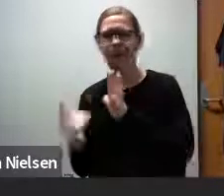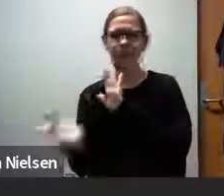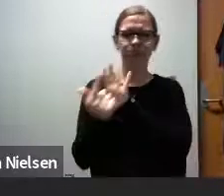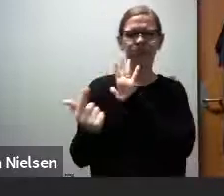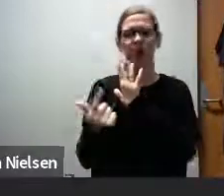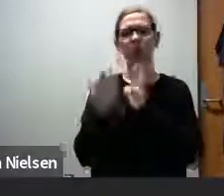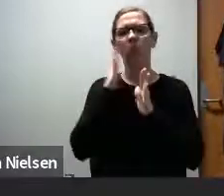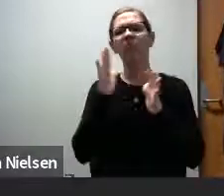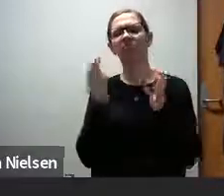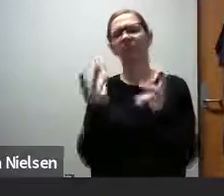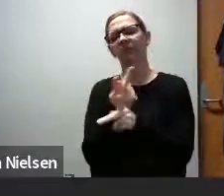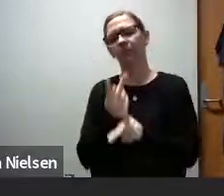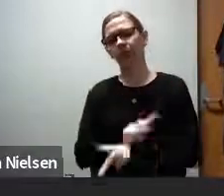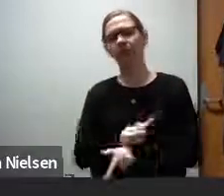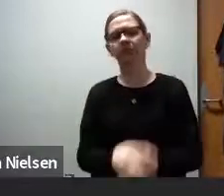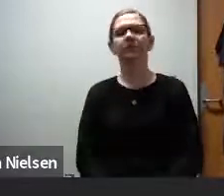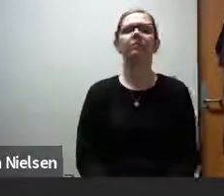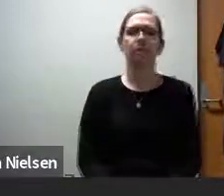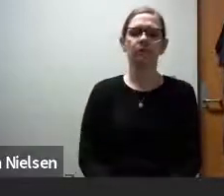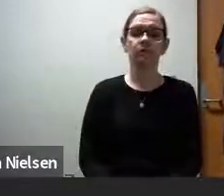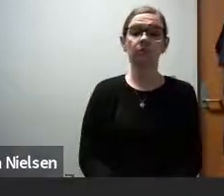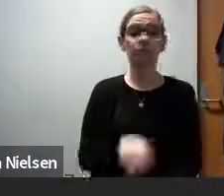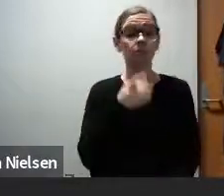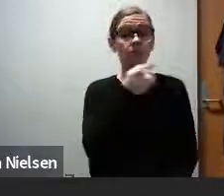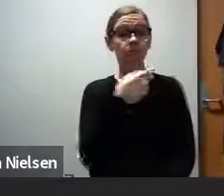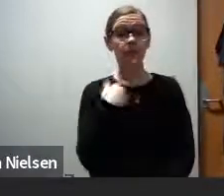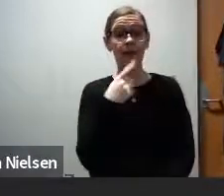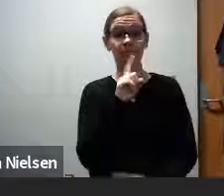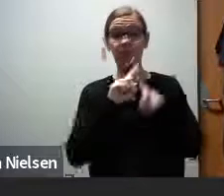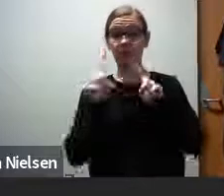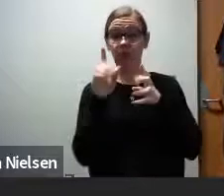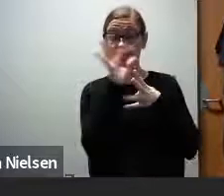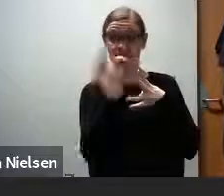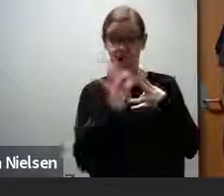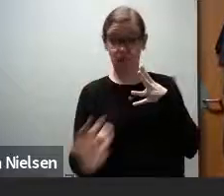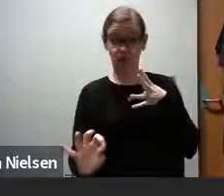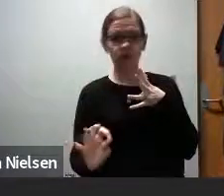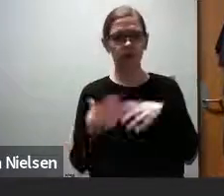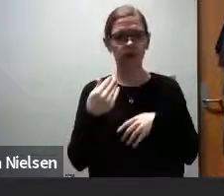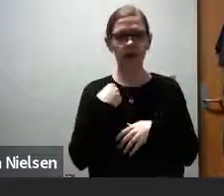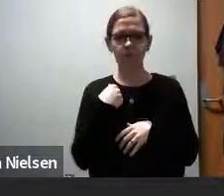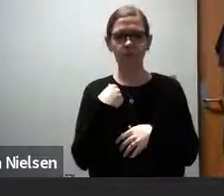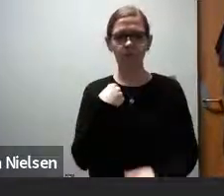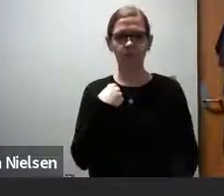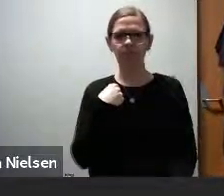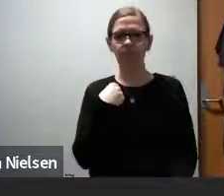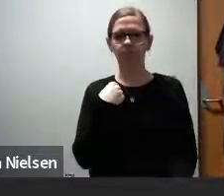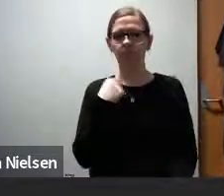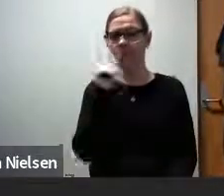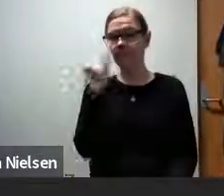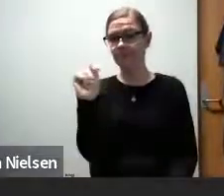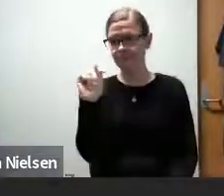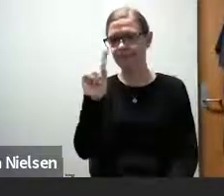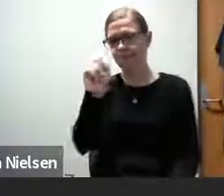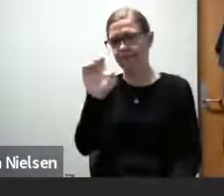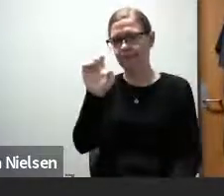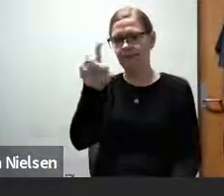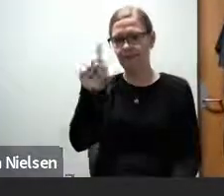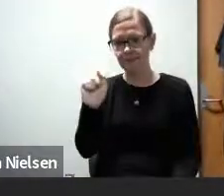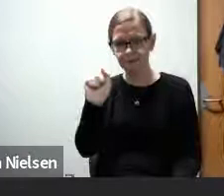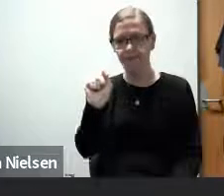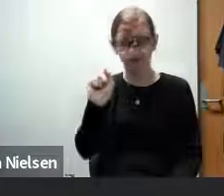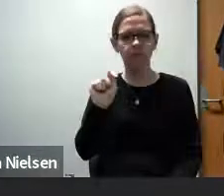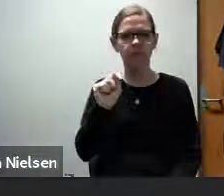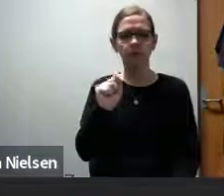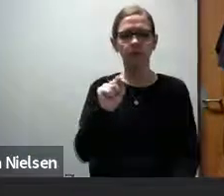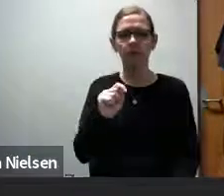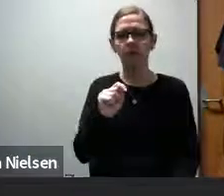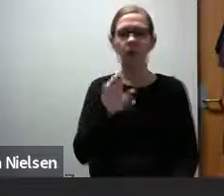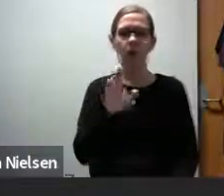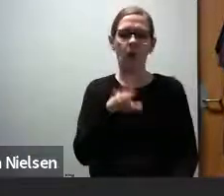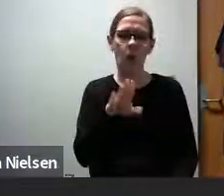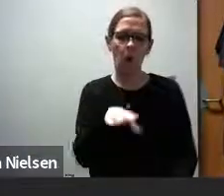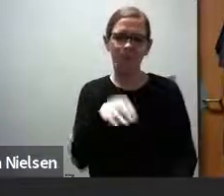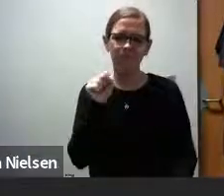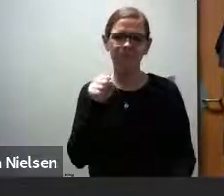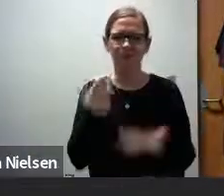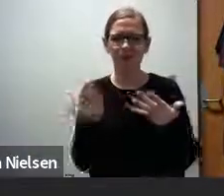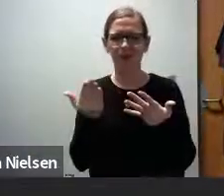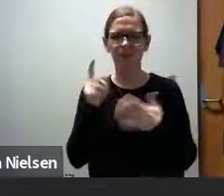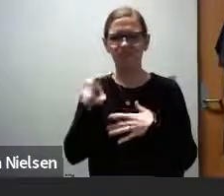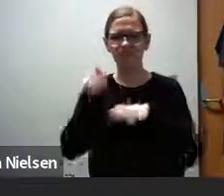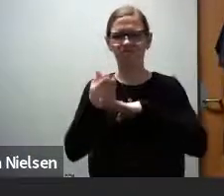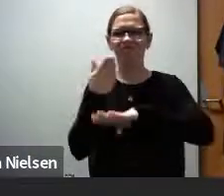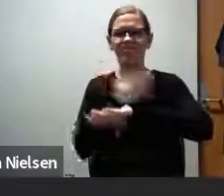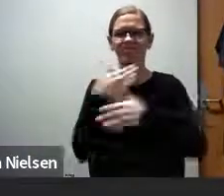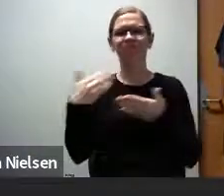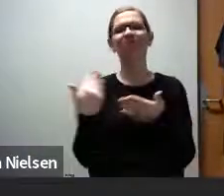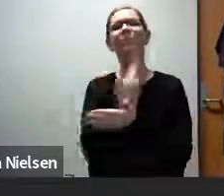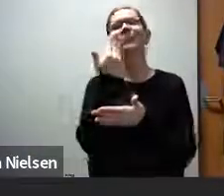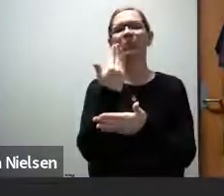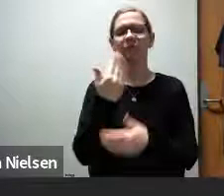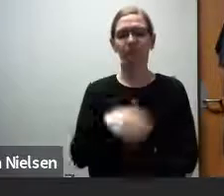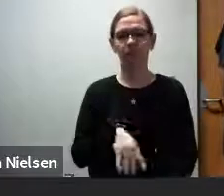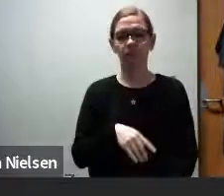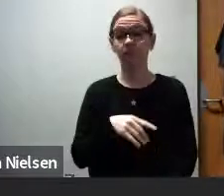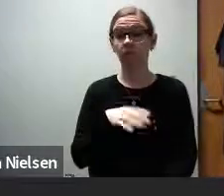So we have the different features, you have your select to you have your text, then that means that I'm it might be due to updates. Yes. Um, are you. Are you copying and pasting until the text box.